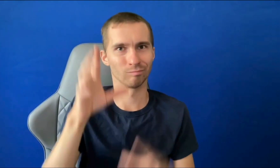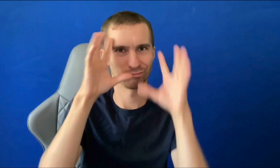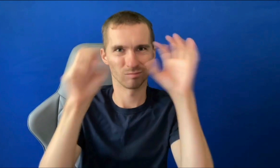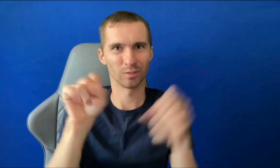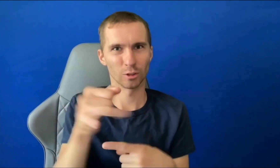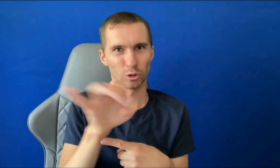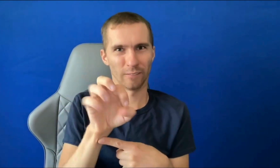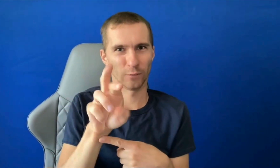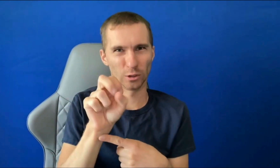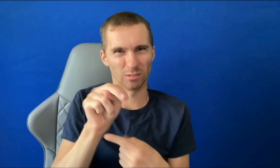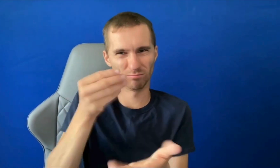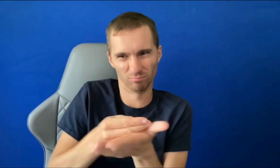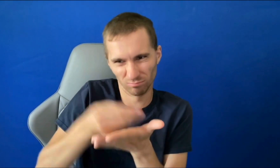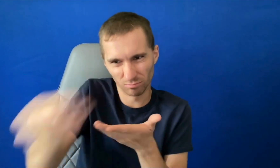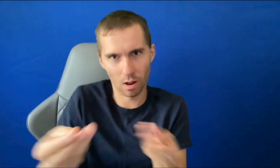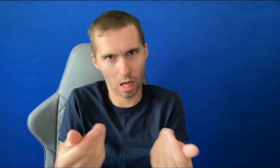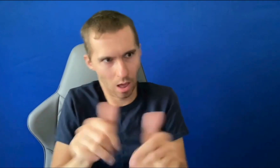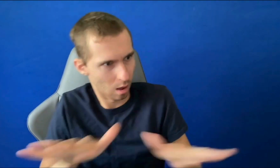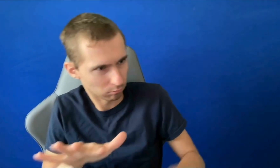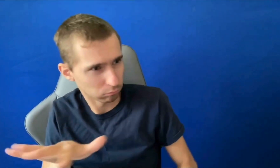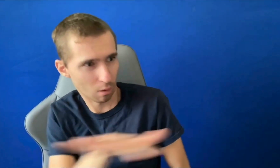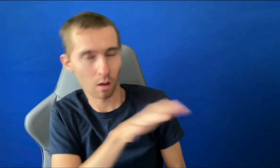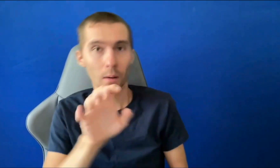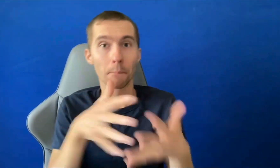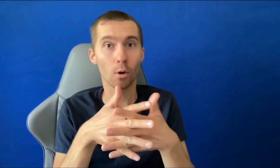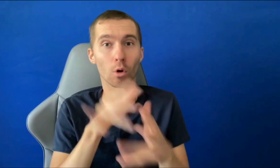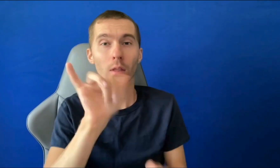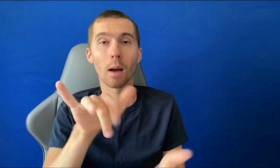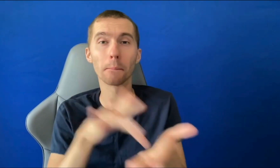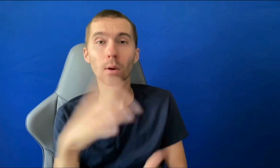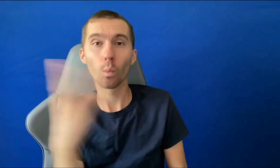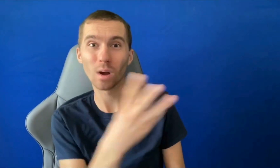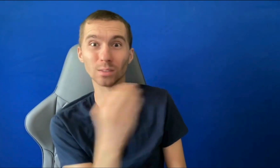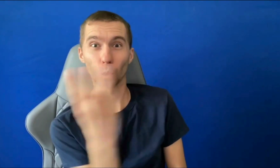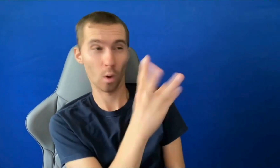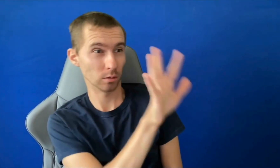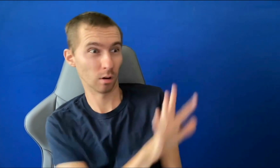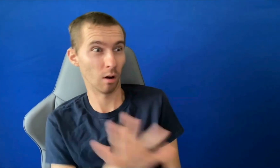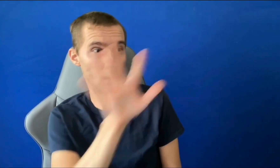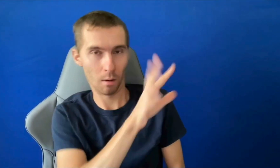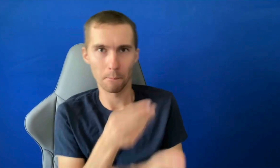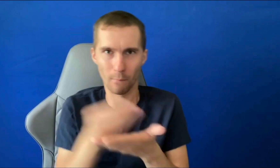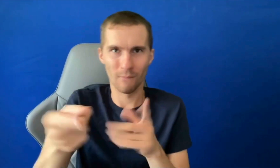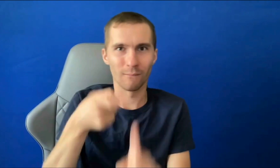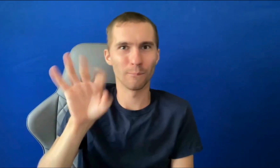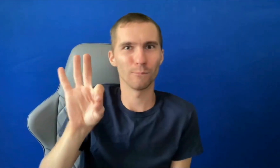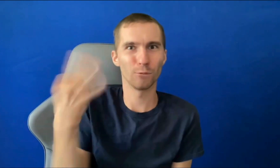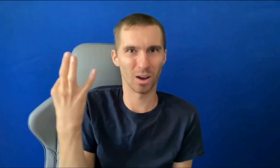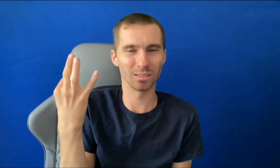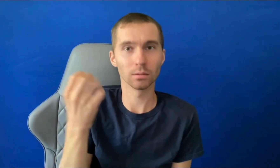In the Louisiana Purchase, president Jefferson bought a vast plot of land -- covering parts of the American midwest and west -- from France.